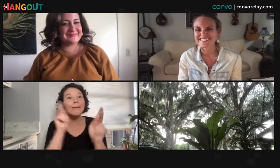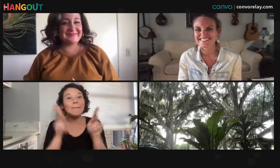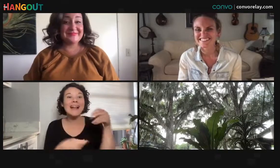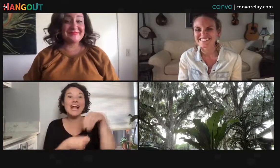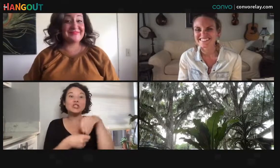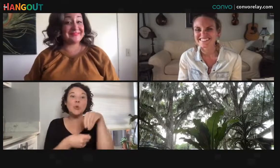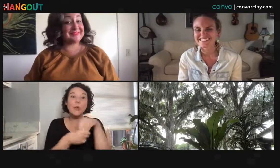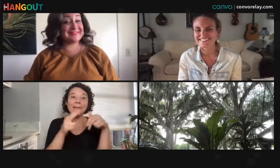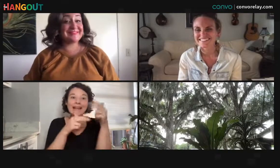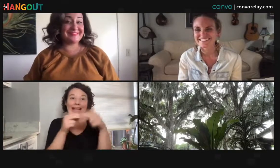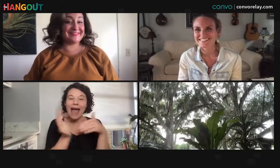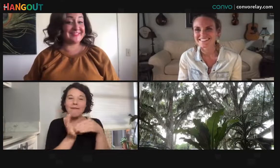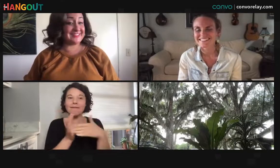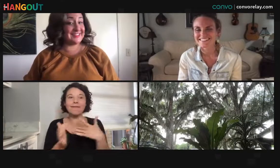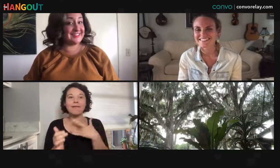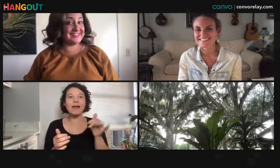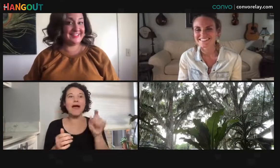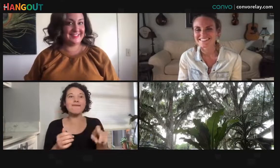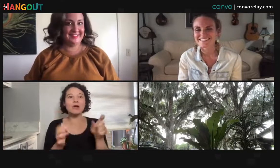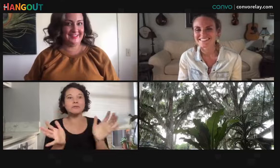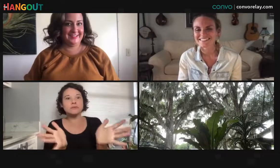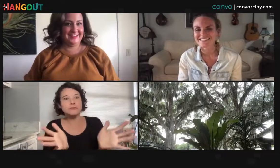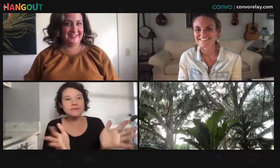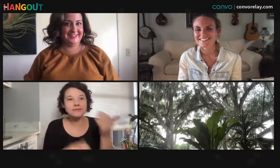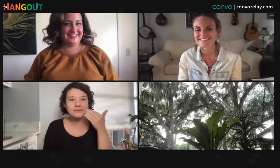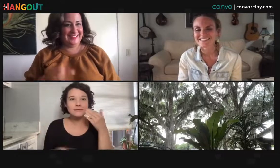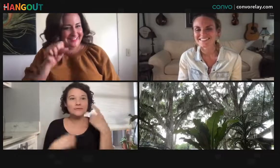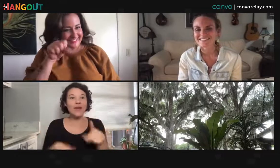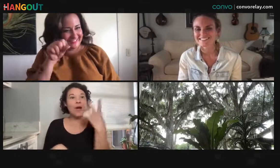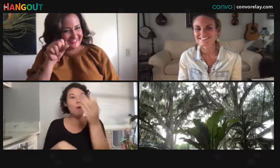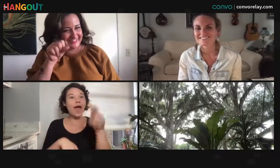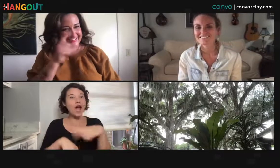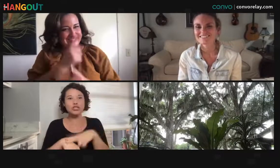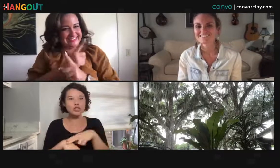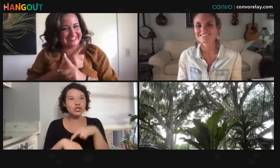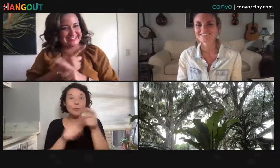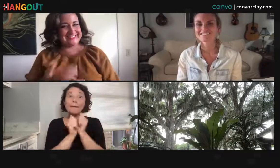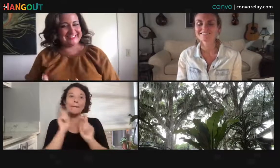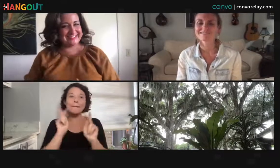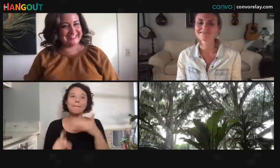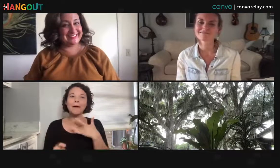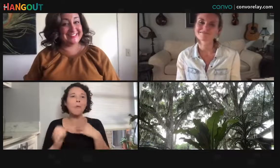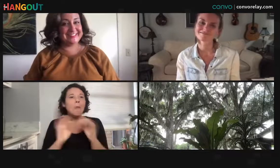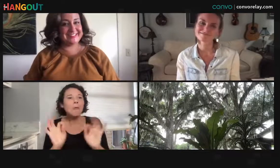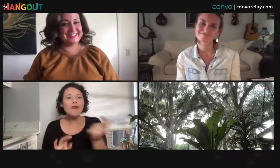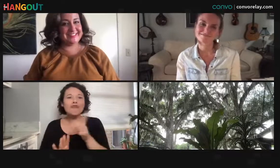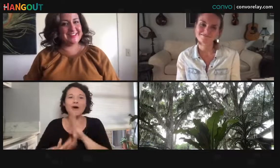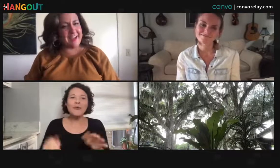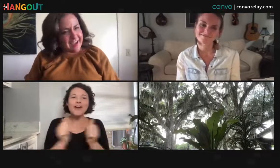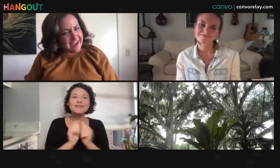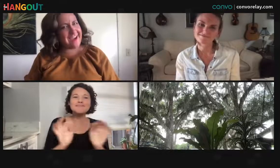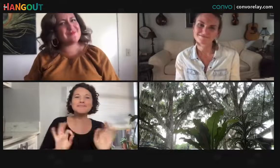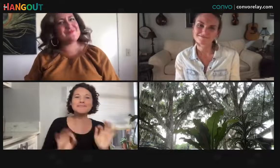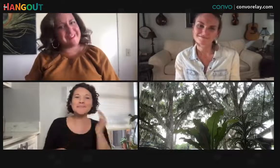mallory here sure and with your when people with people inside a building and you feel like sometimes you have to talk to people whereas where if you go out in